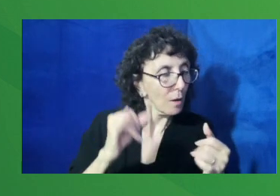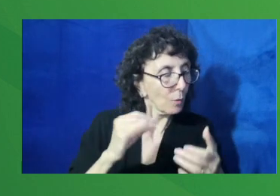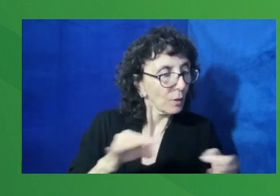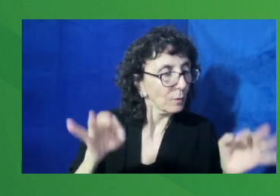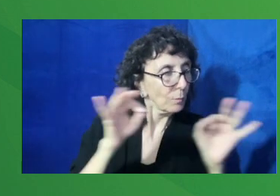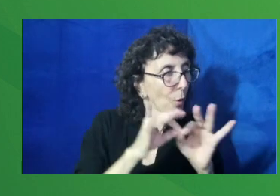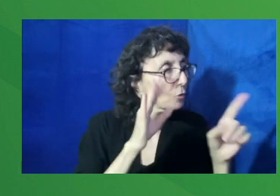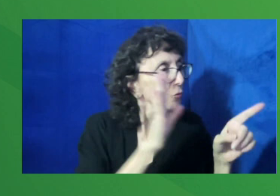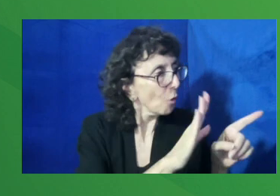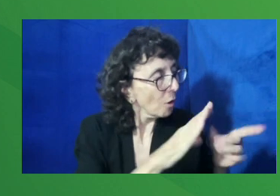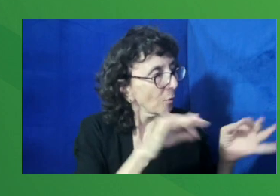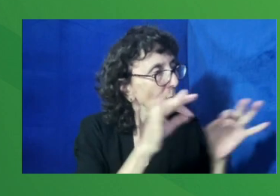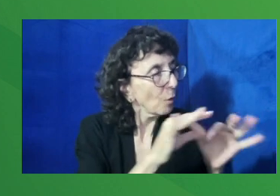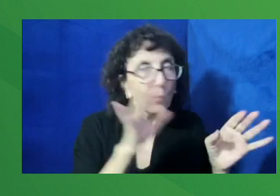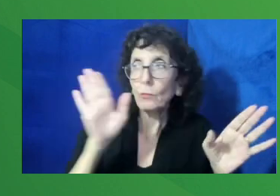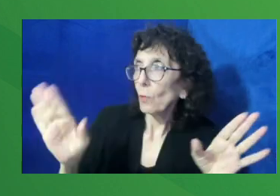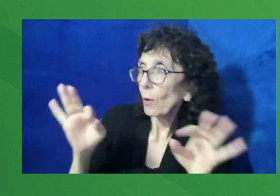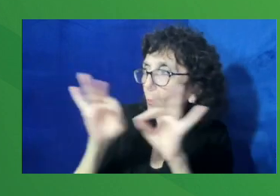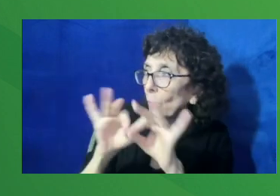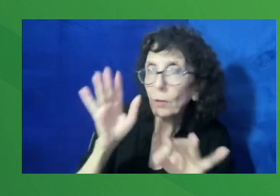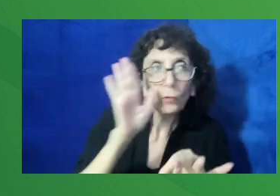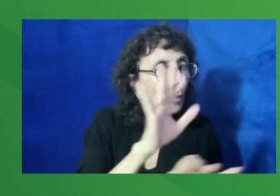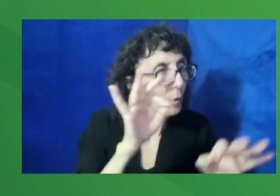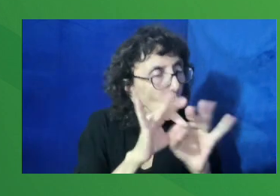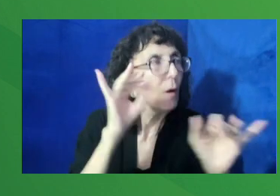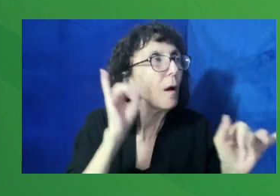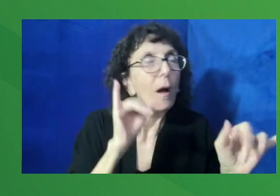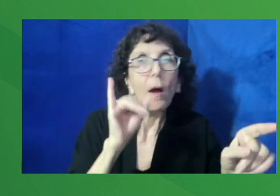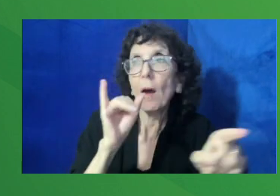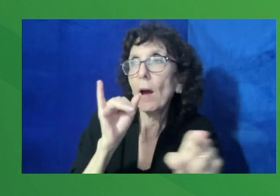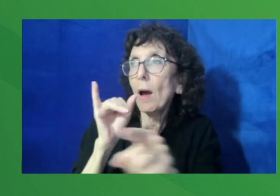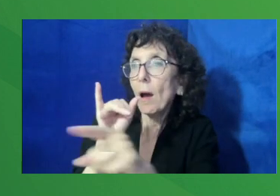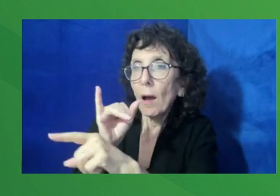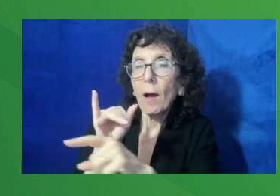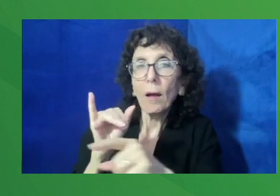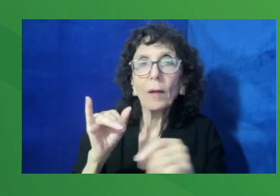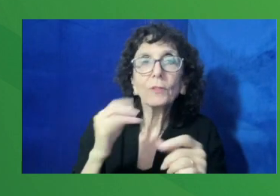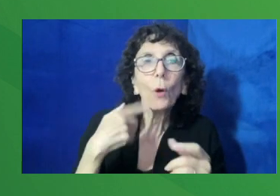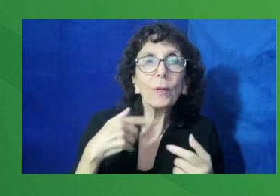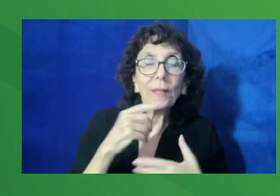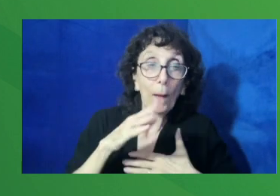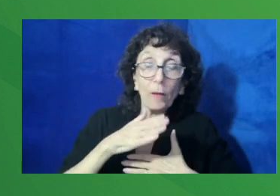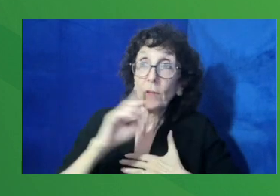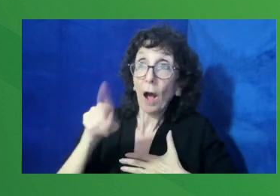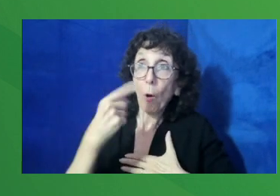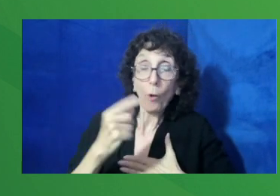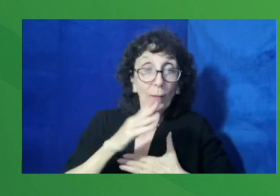this was a way to not only articulate what was important personally but to understand that other